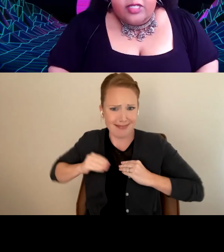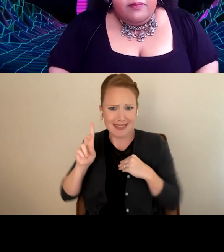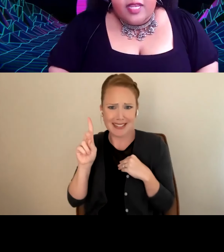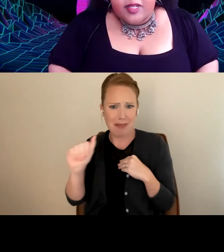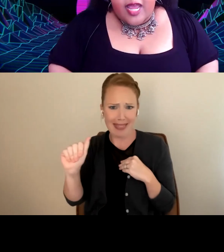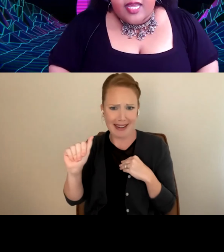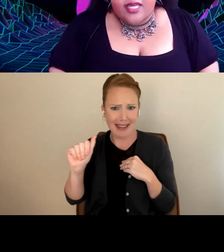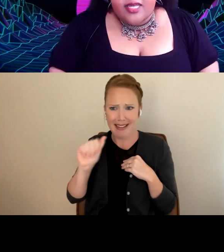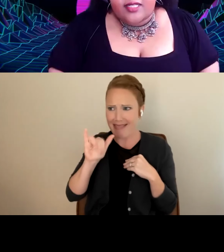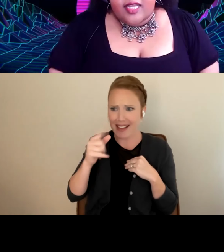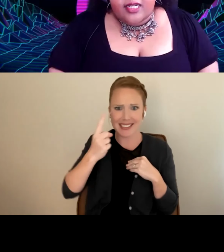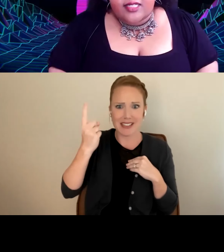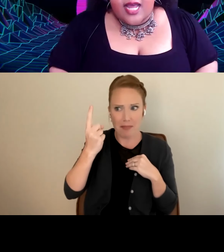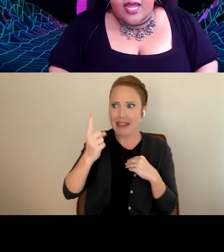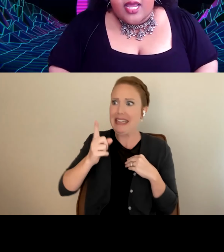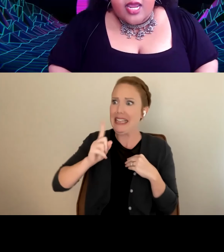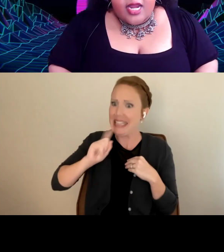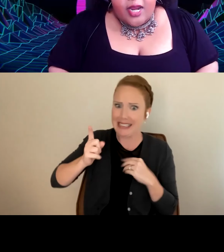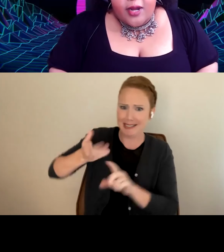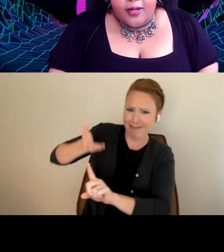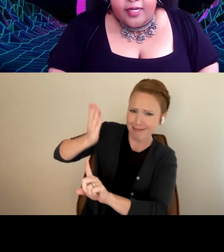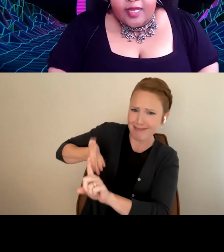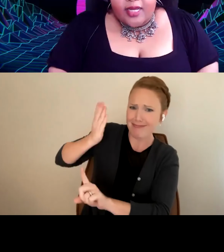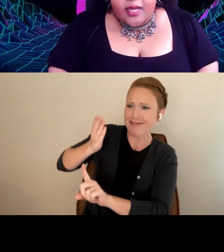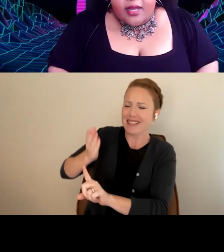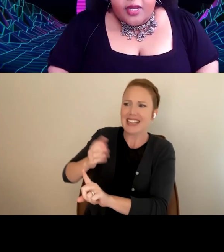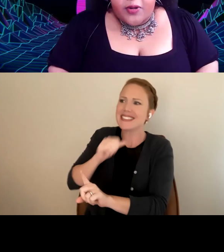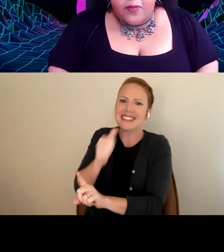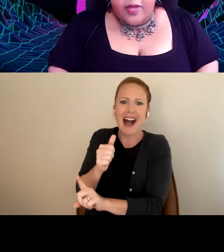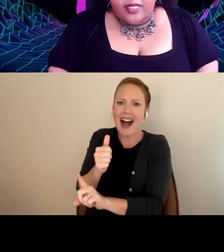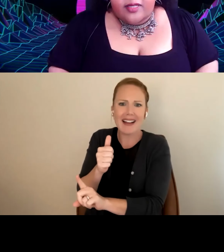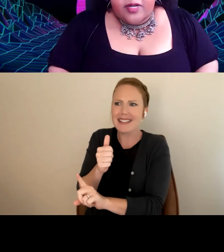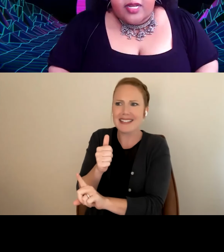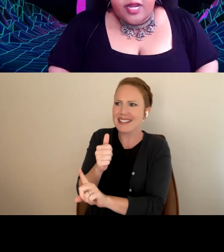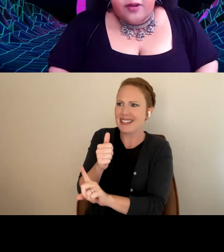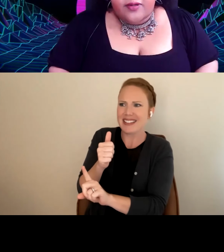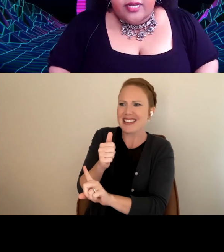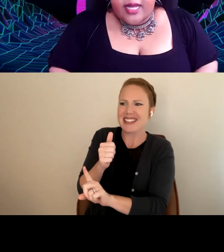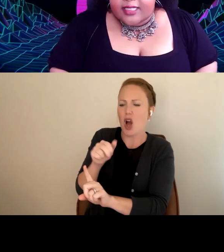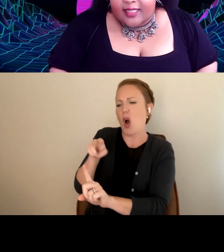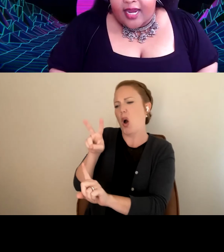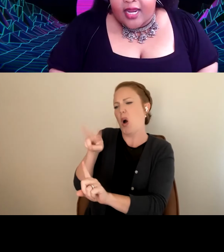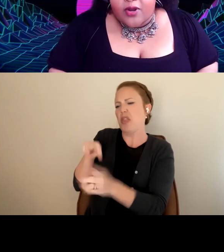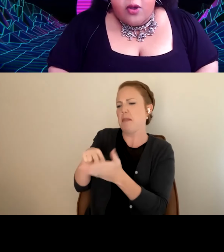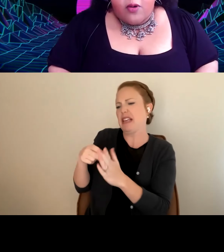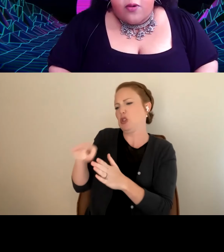something that is and it is not inherently making someone inherently less than or